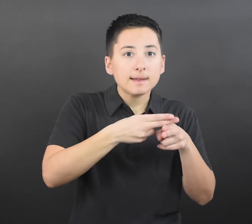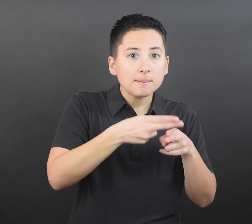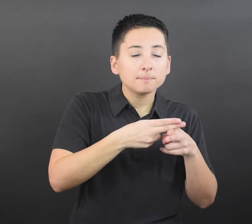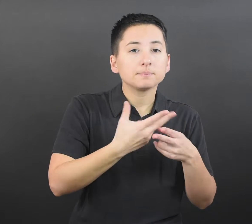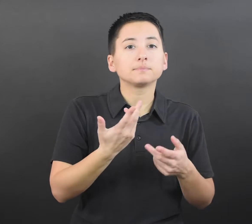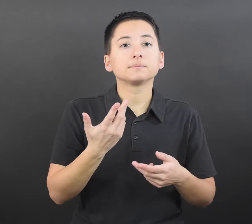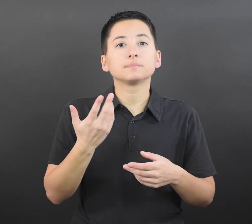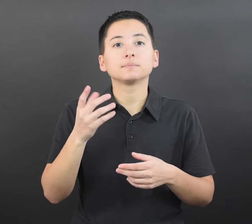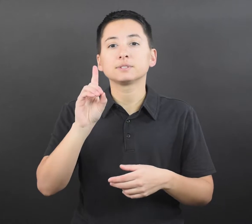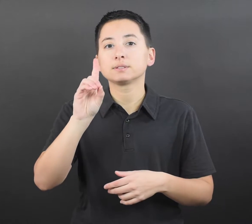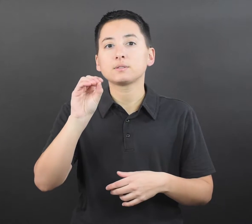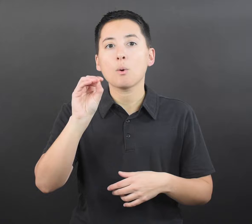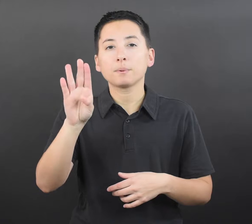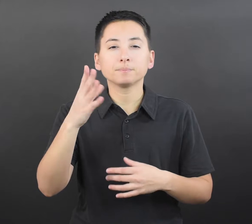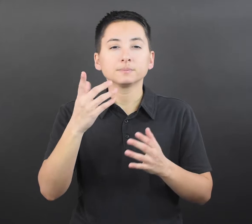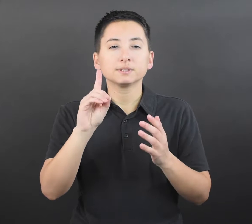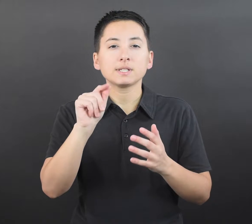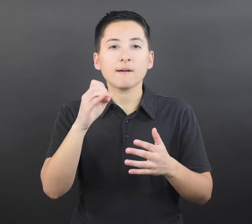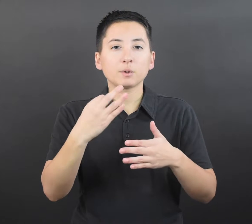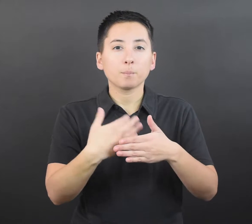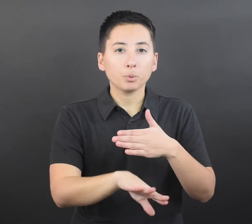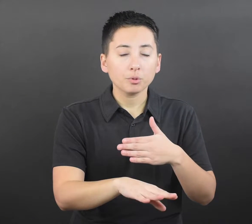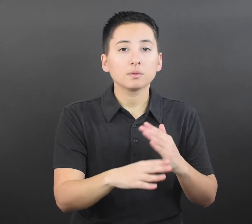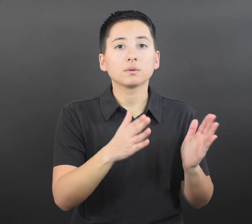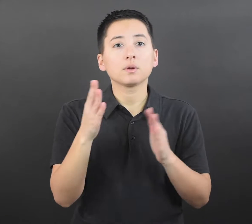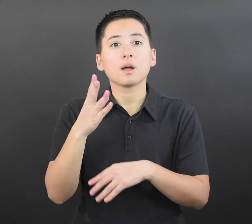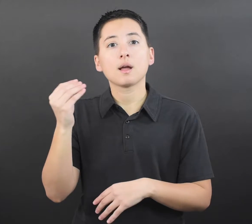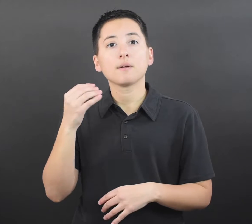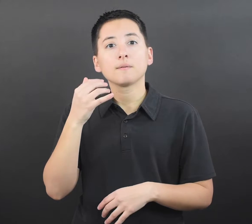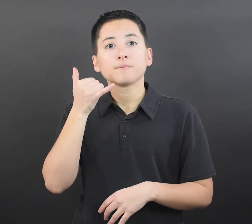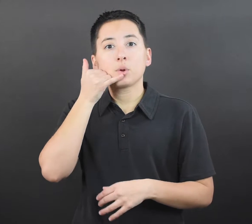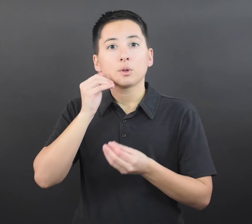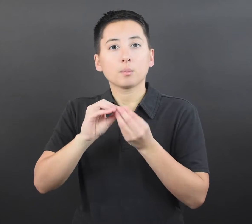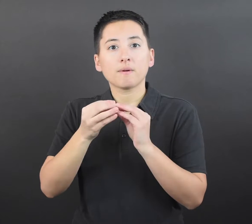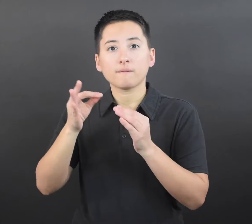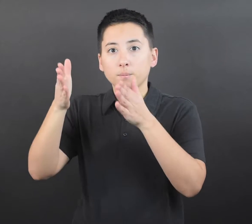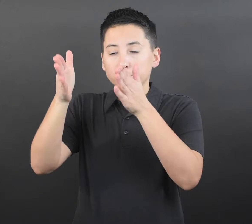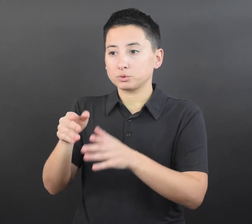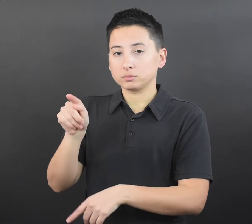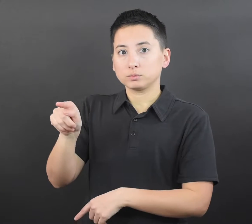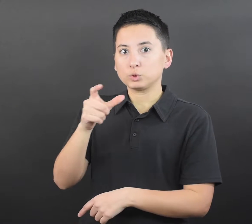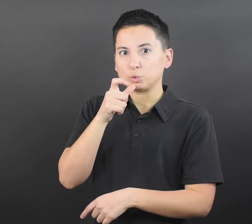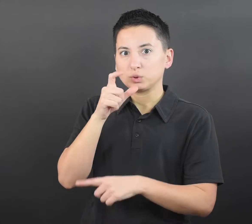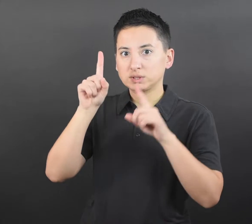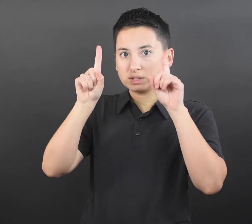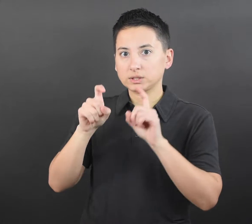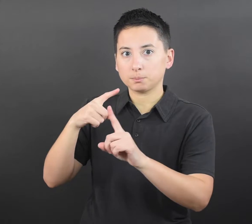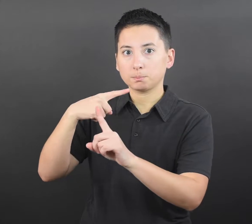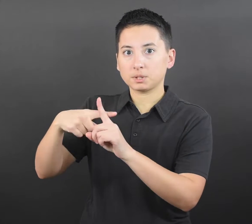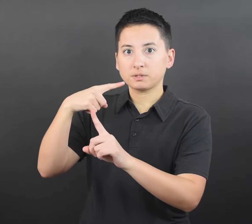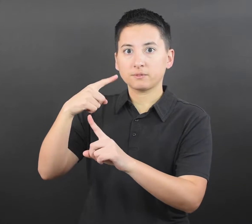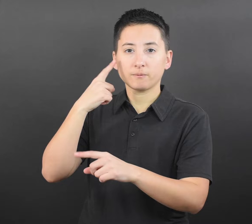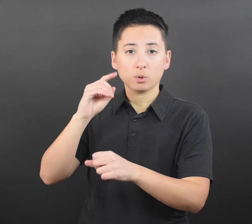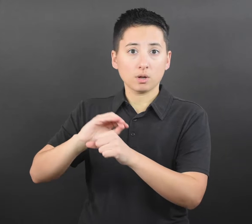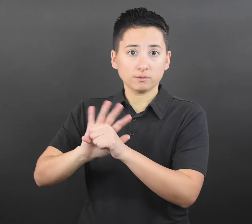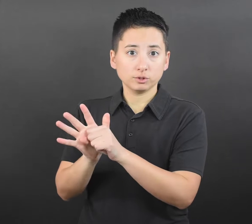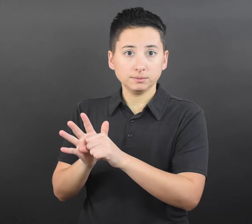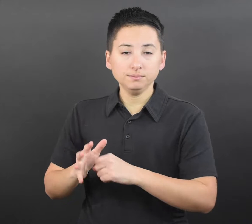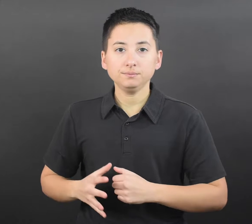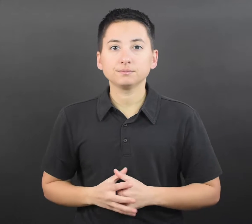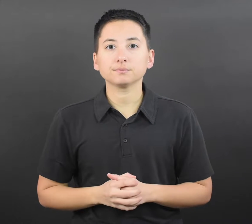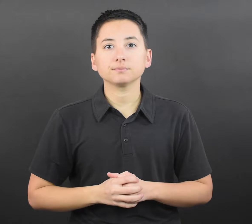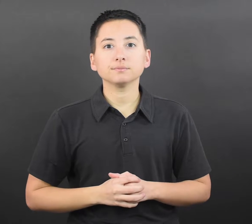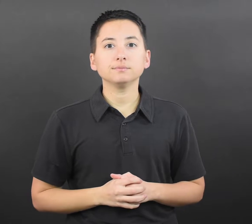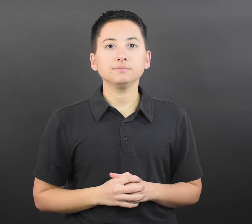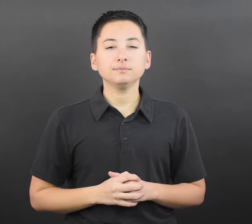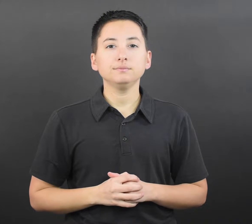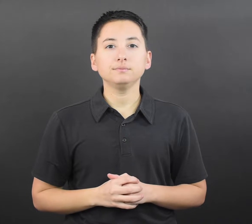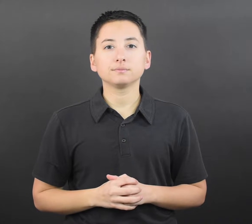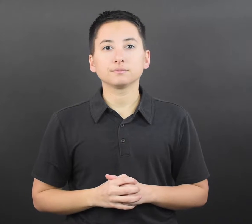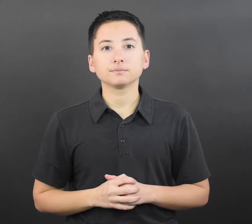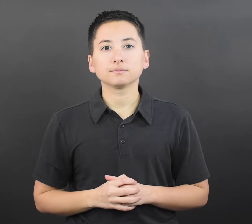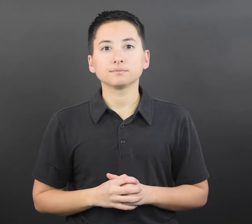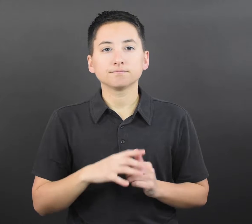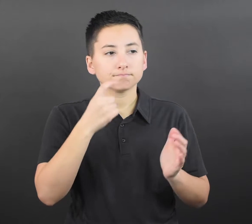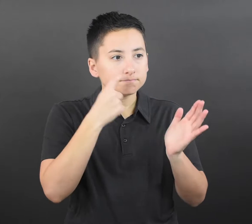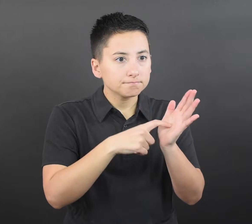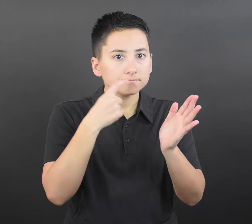 At a minimum and when available, include the name, date of birth, and the phone number of the